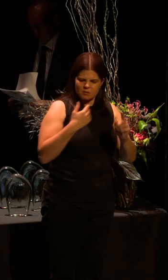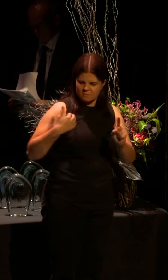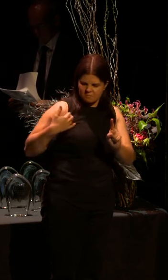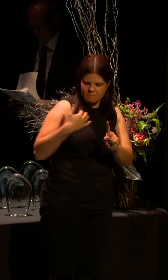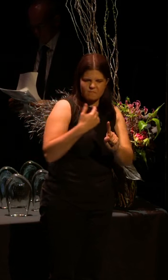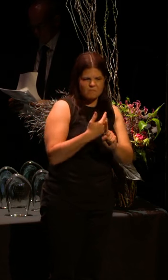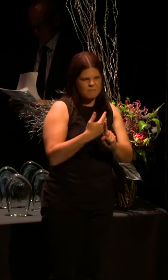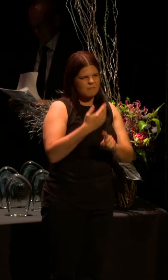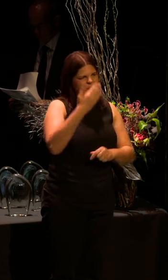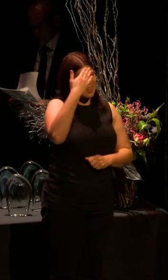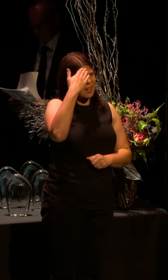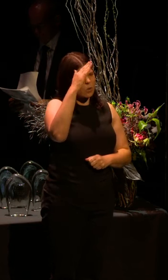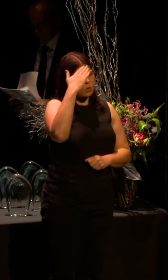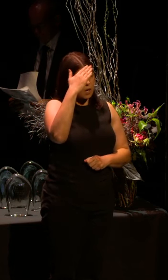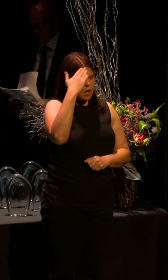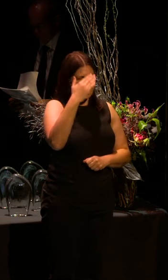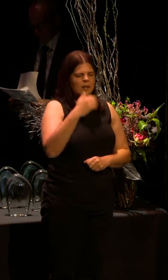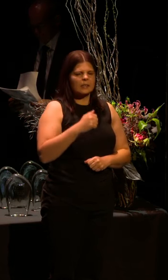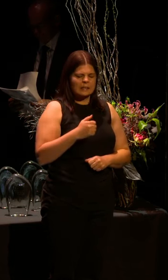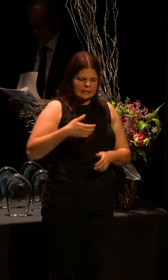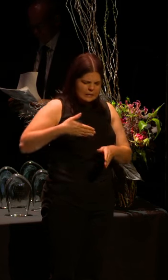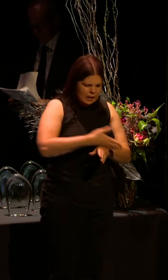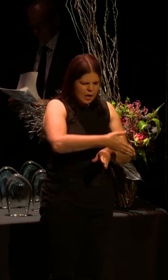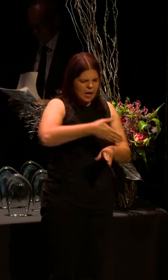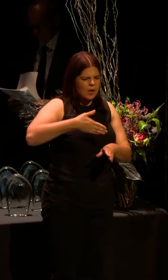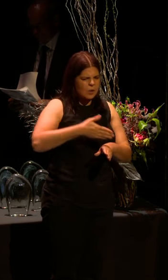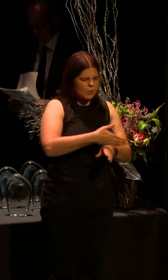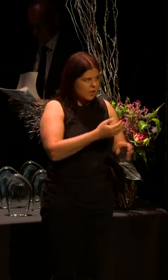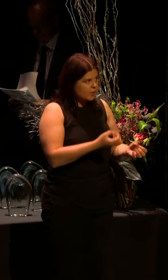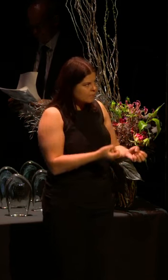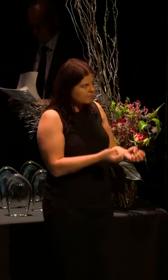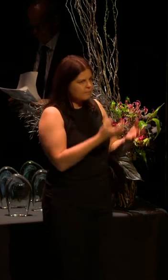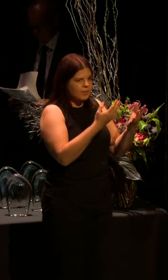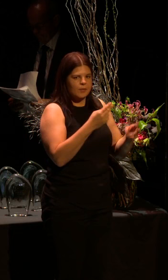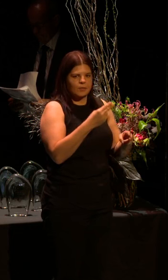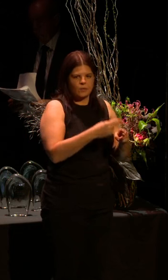to create a better quality of life for all peoples in our country.